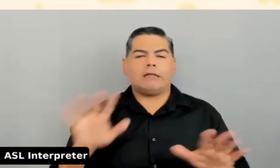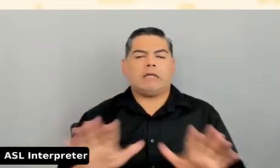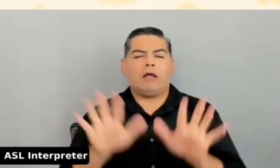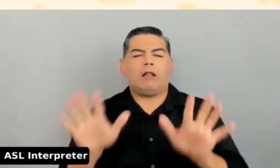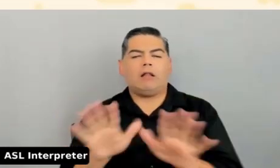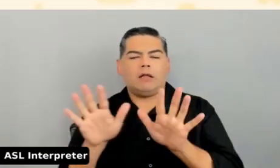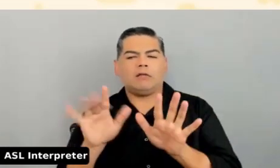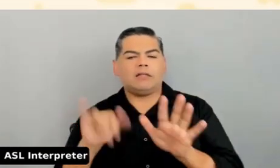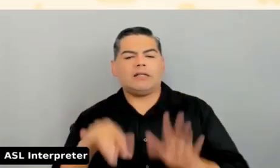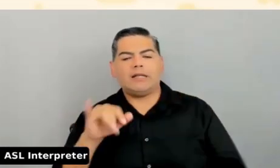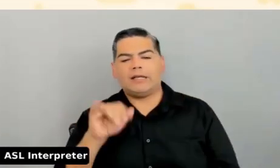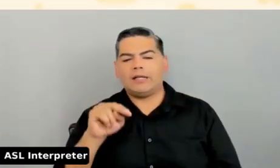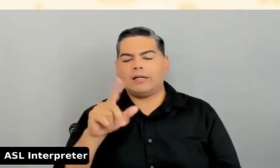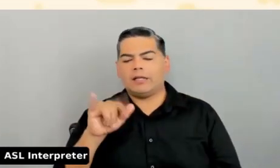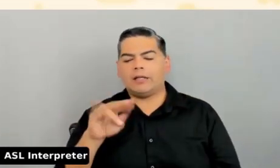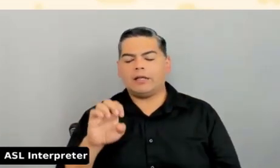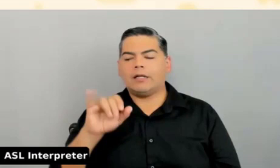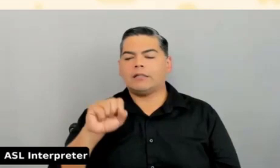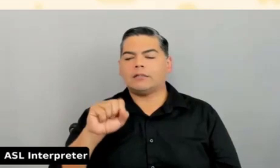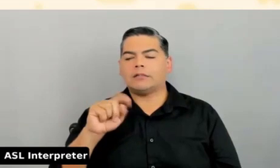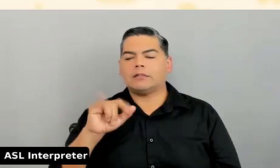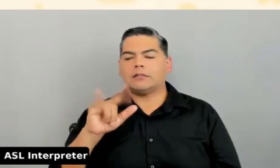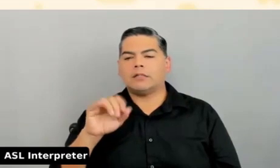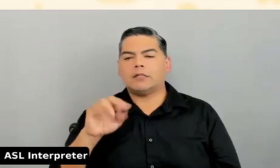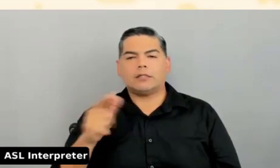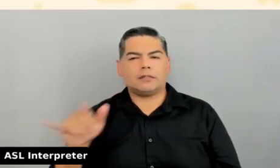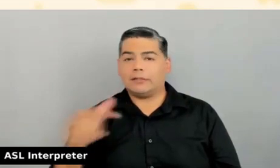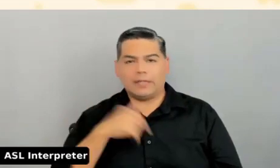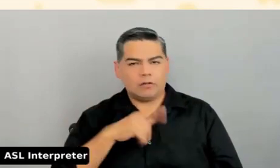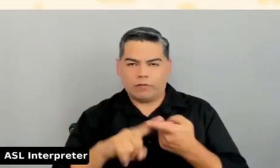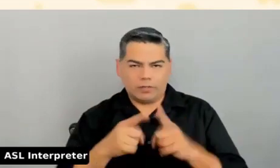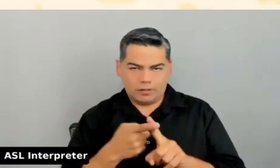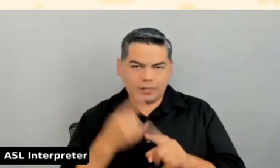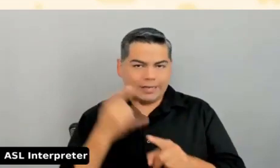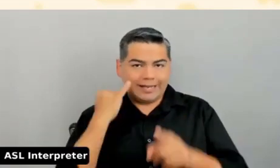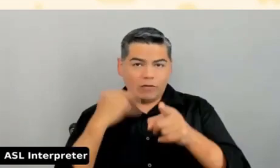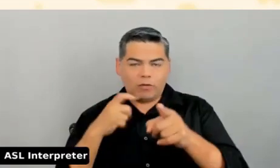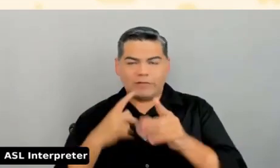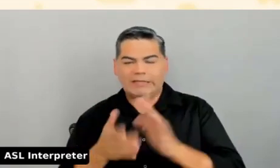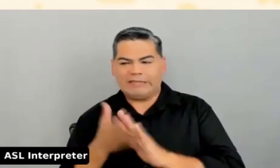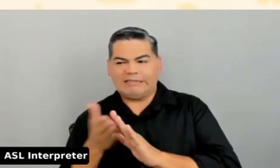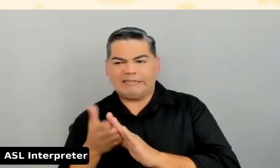Inline styling is really not your friend, especially if you have to maintain this website in the future.